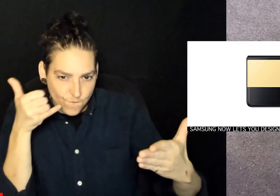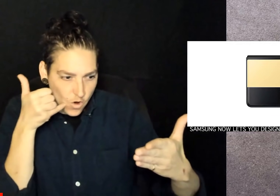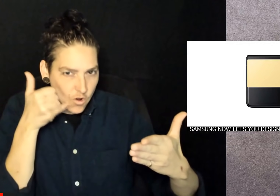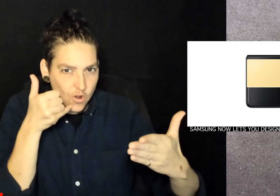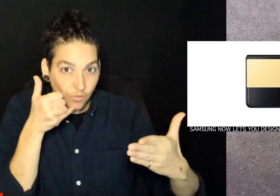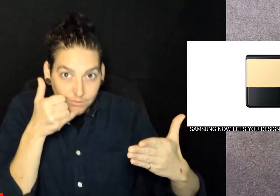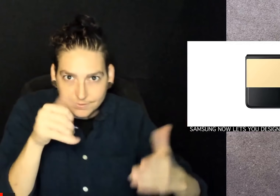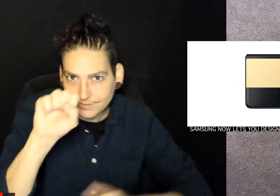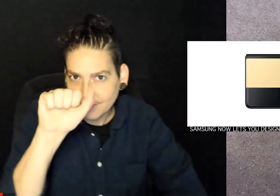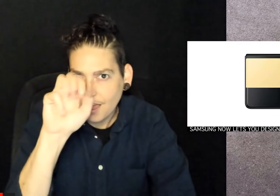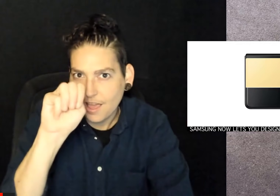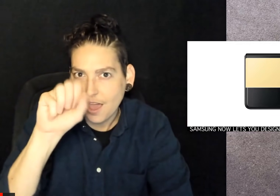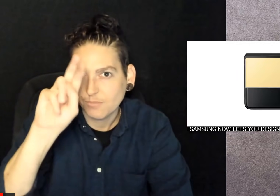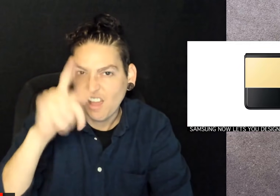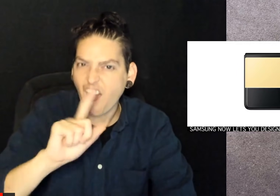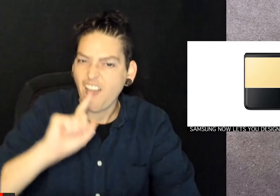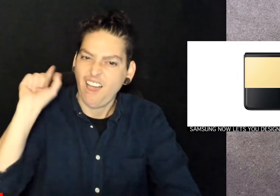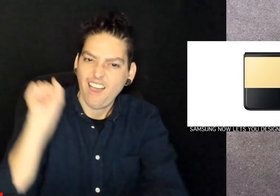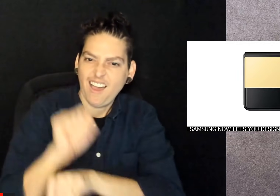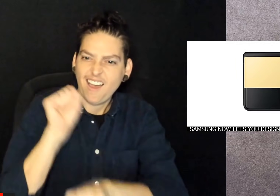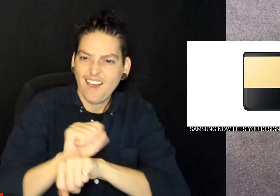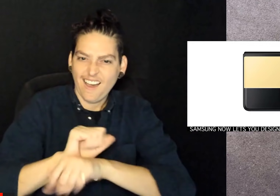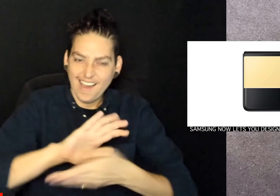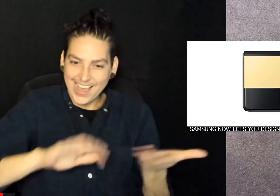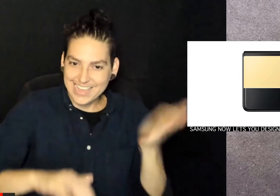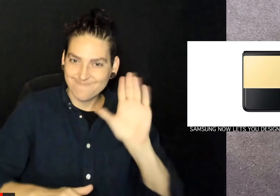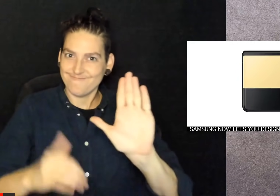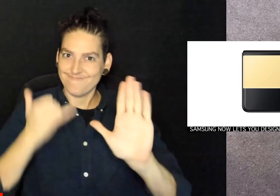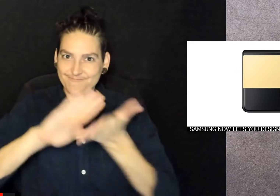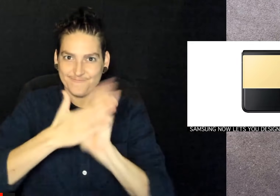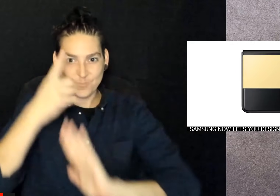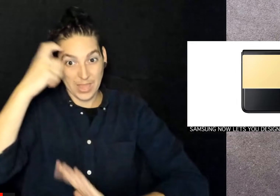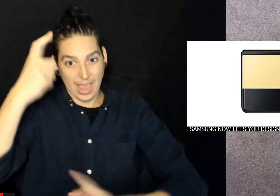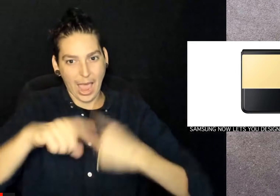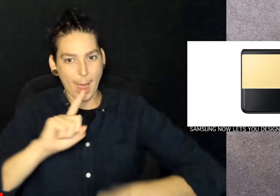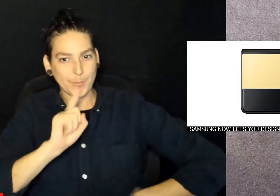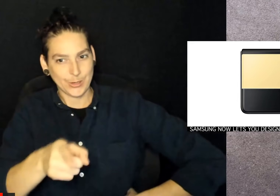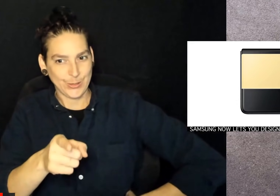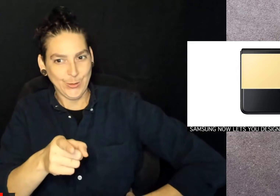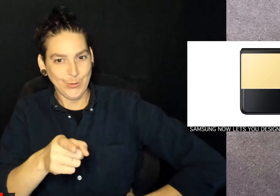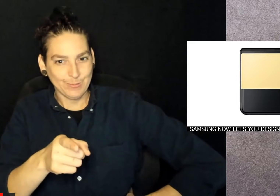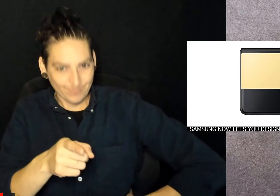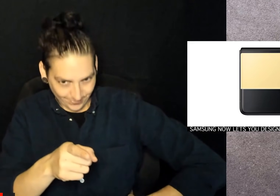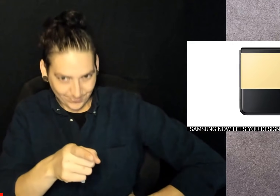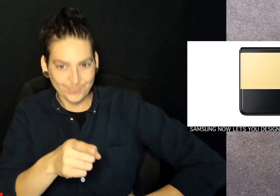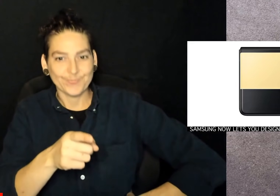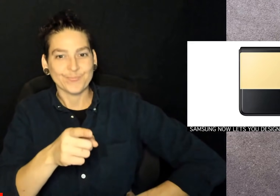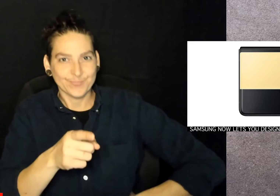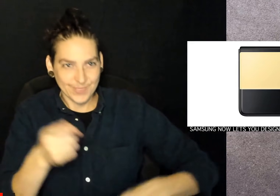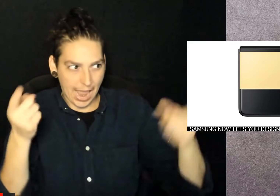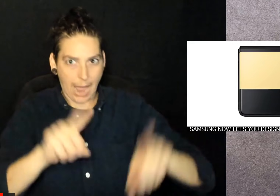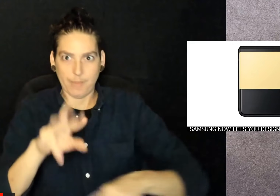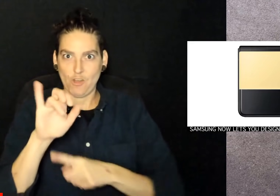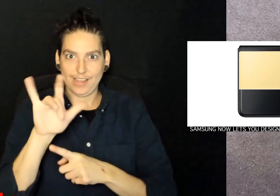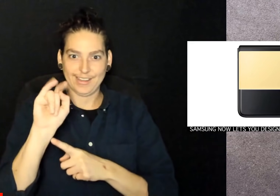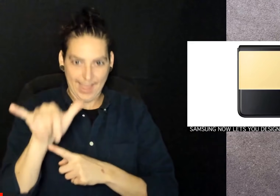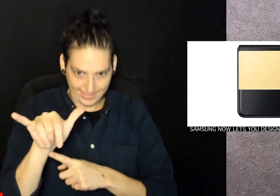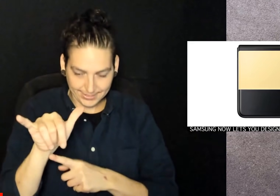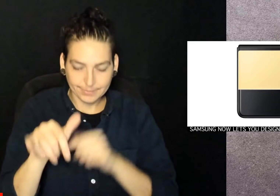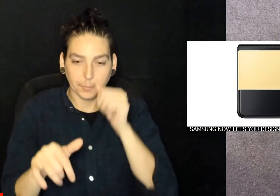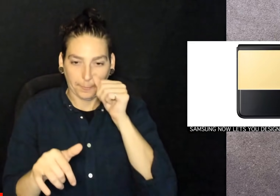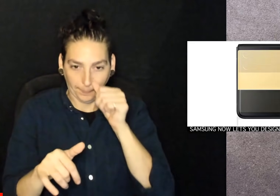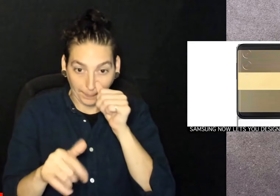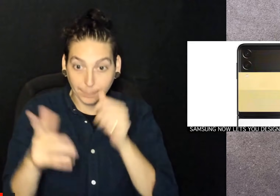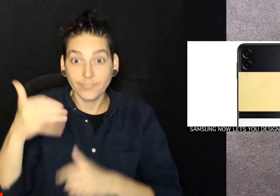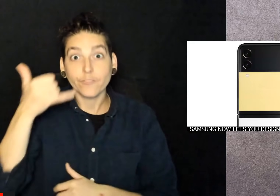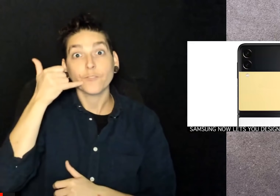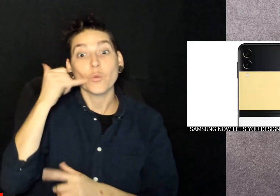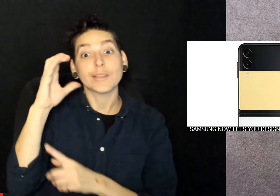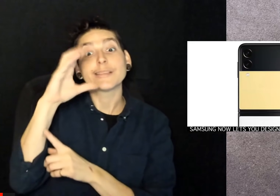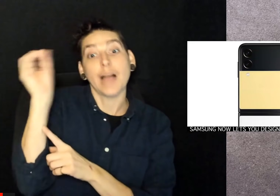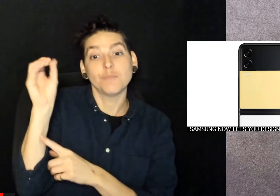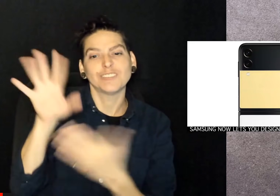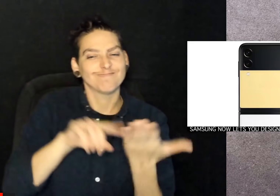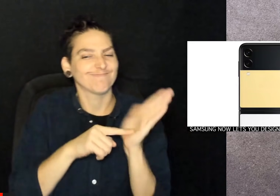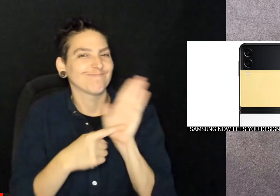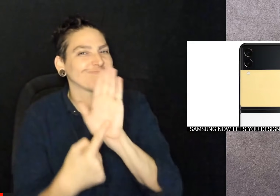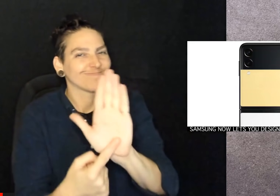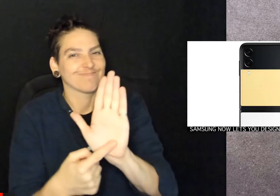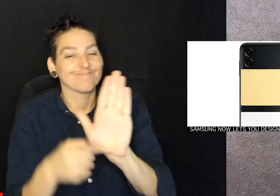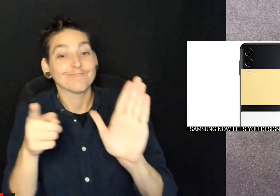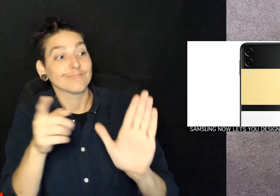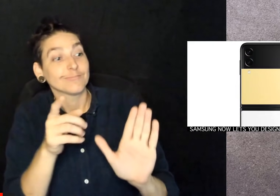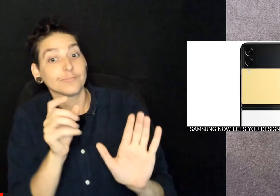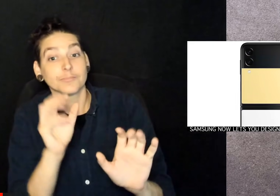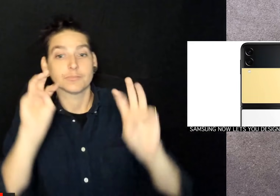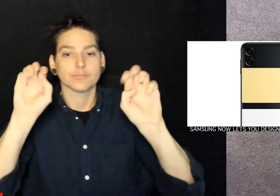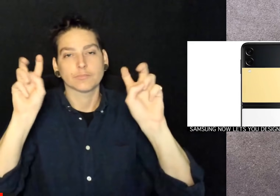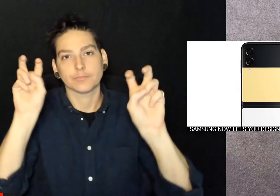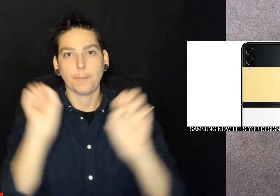if designing your own phone is a dream Samsung is making it a reality